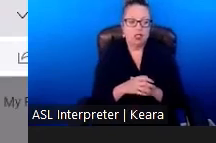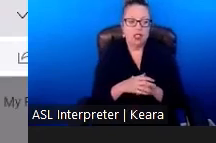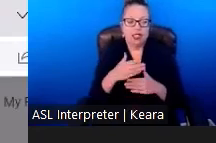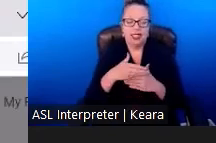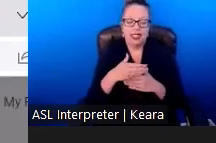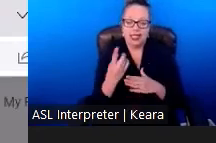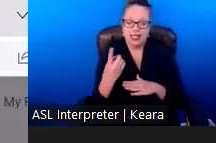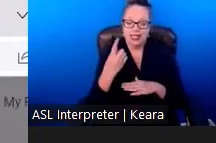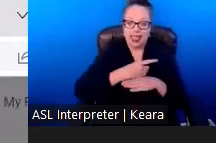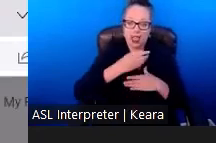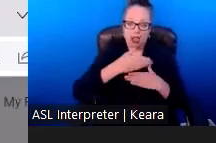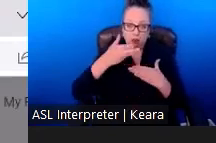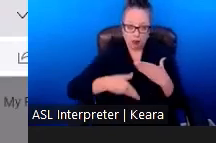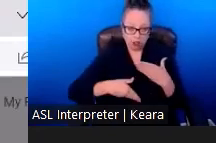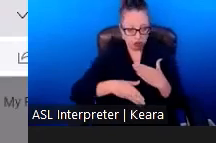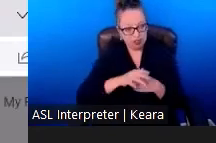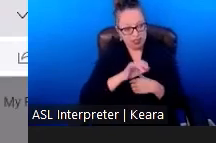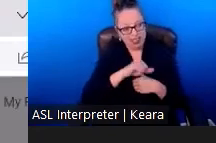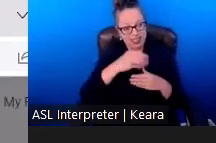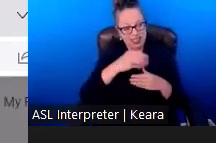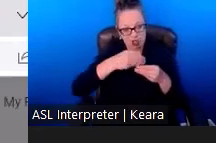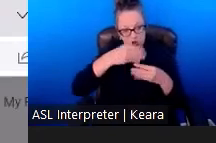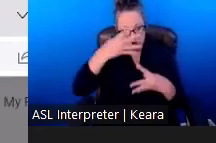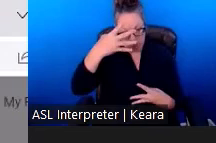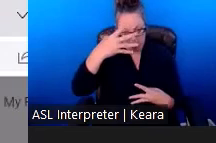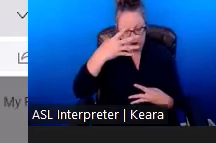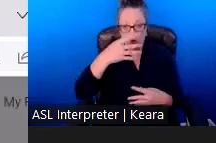you can see here this is actually a drop-down field where every date listed is eligible,